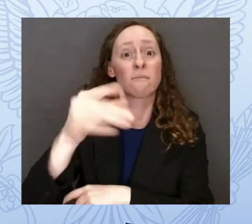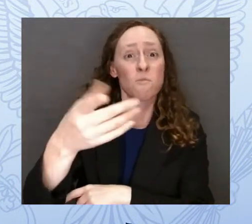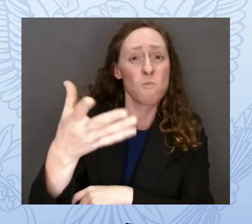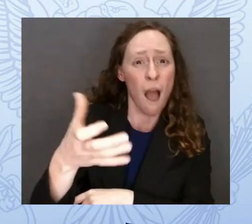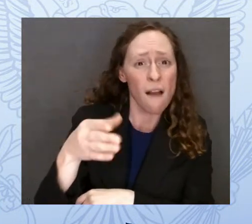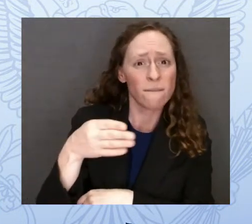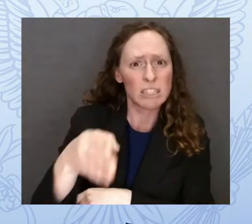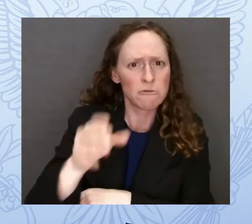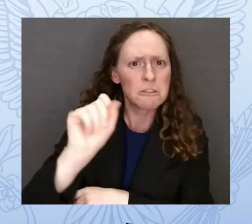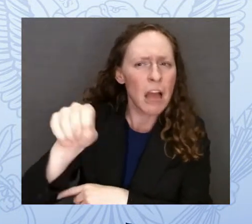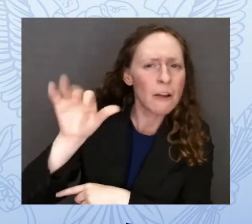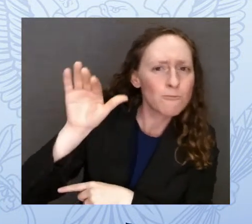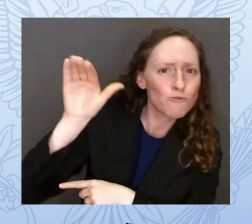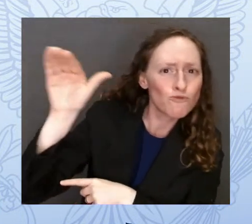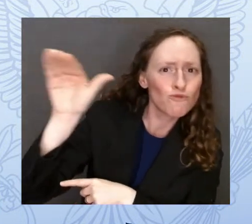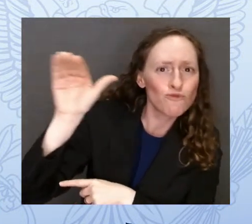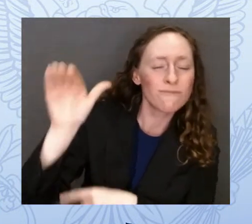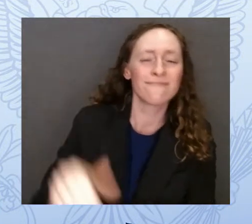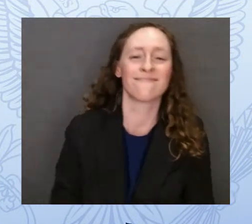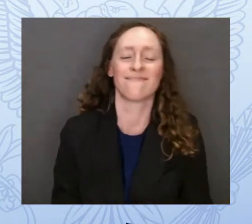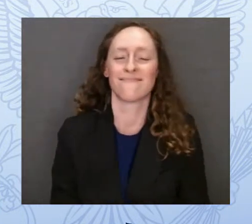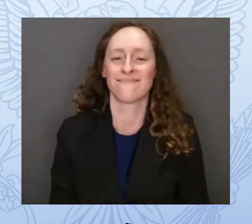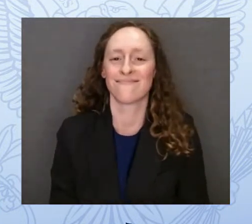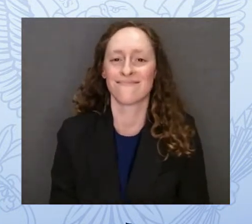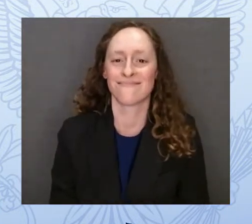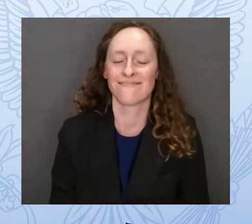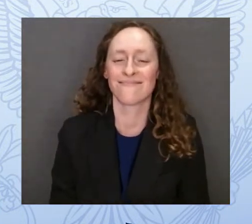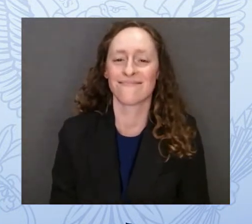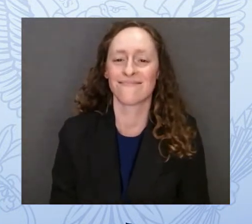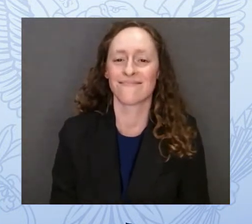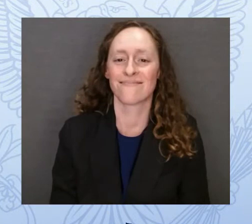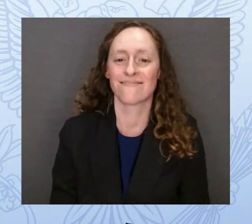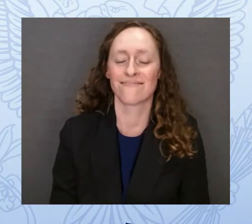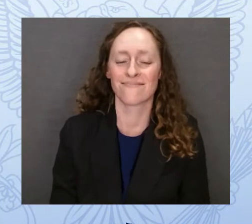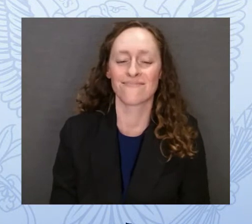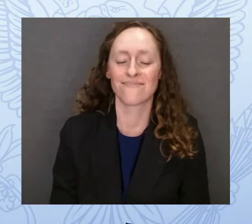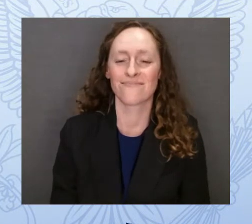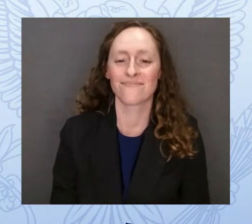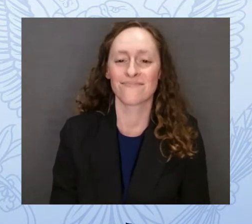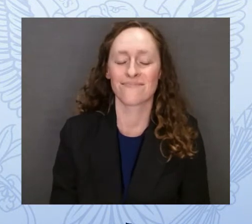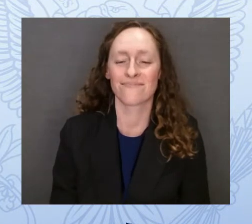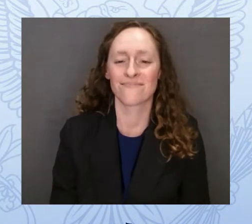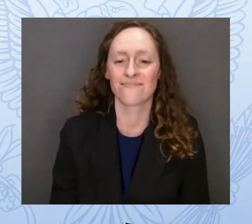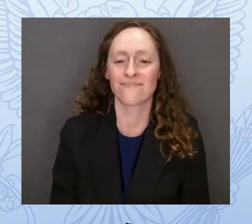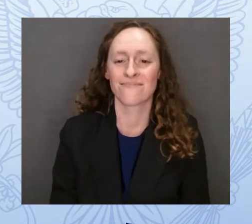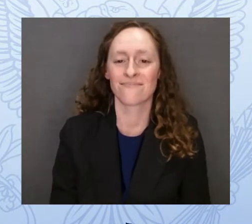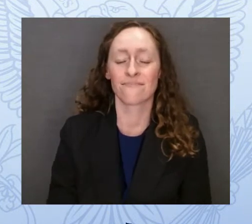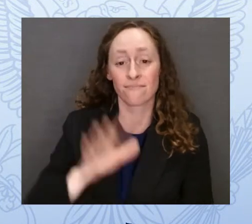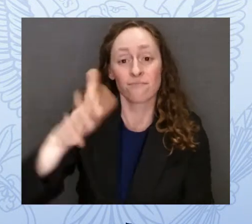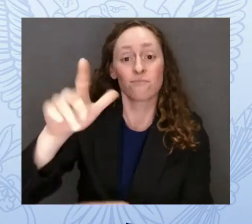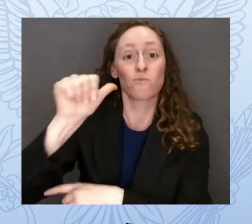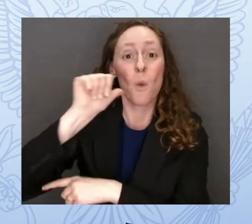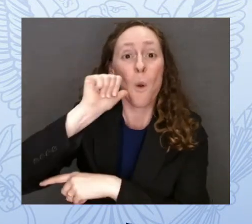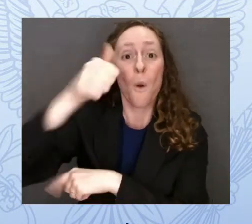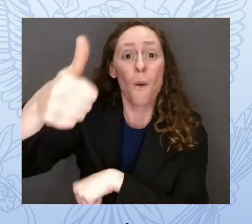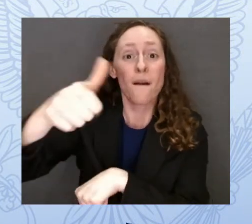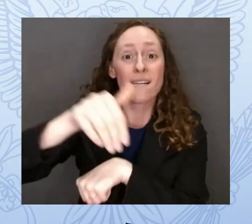into a pavilion draped in rich greens with saffron colored flowers at every table: